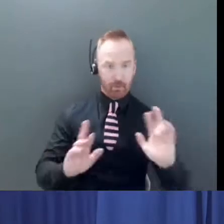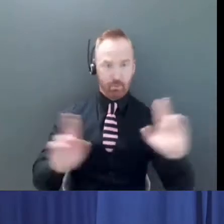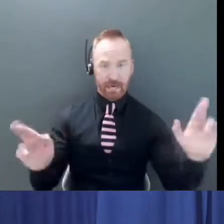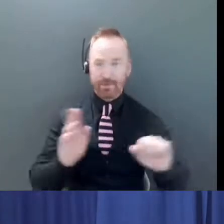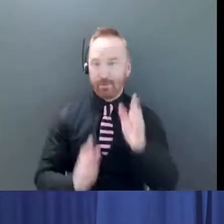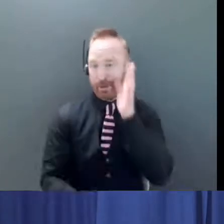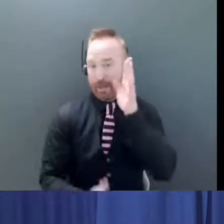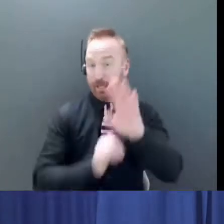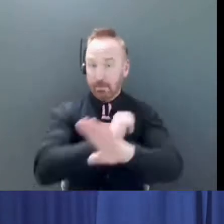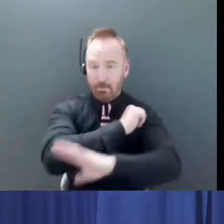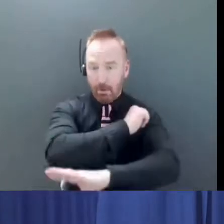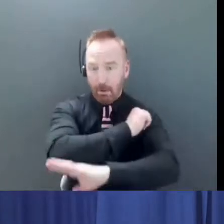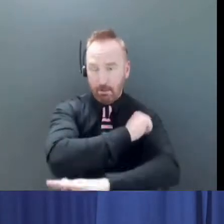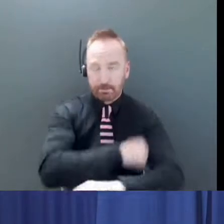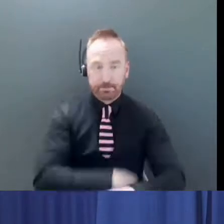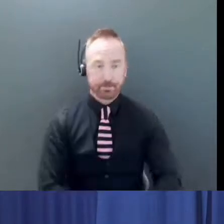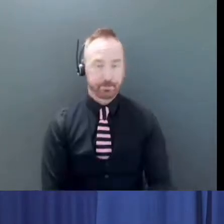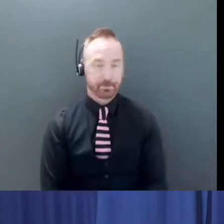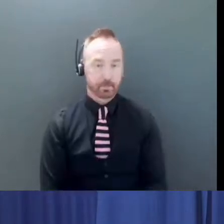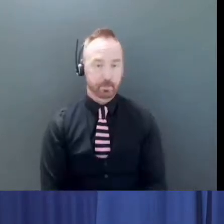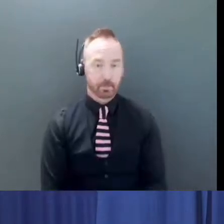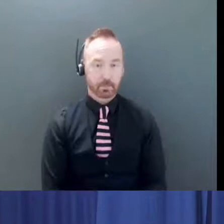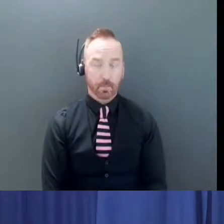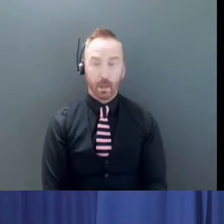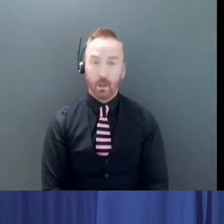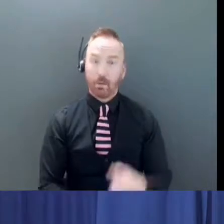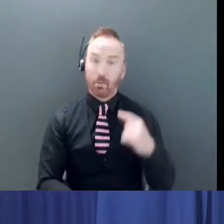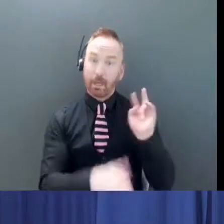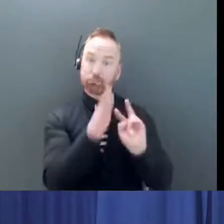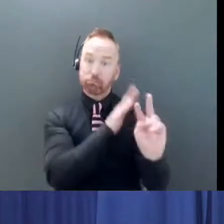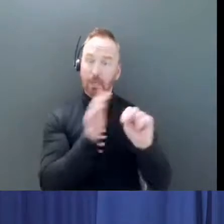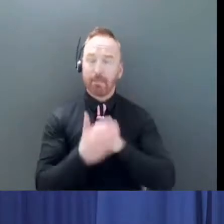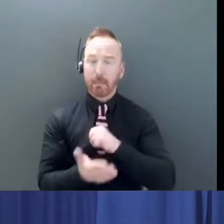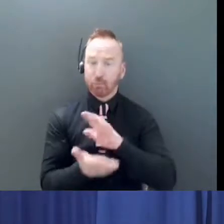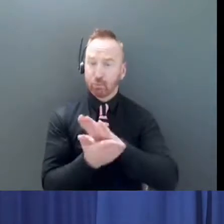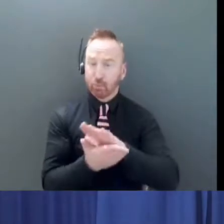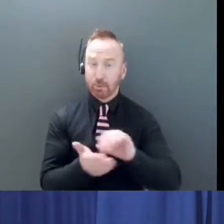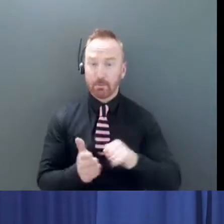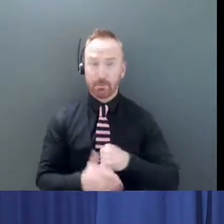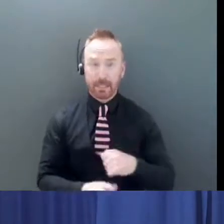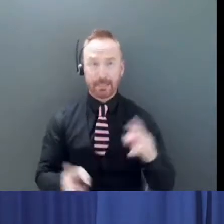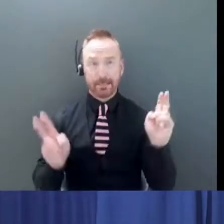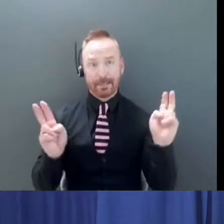schools can return to near normal operations while keeping